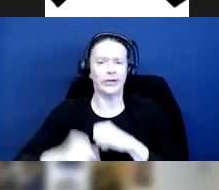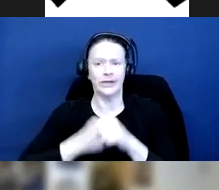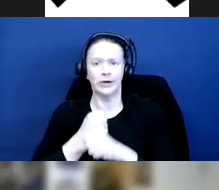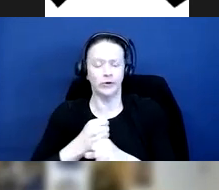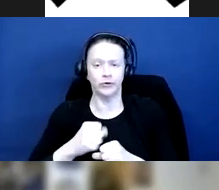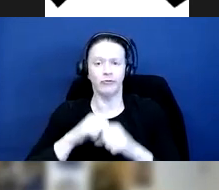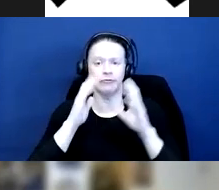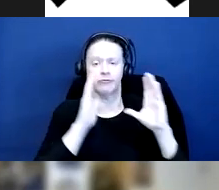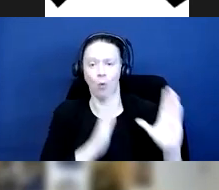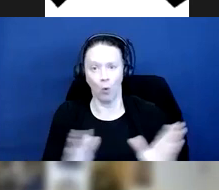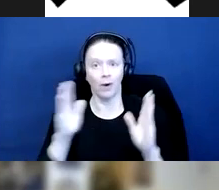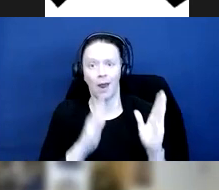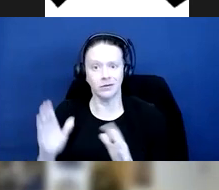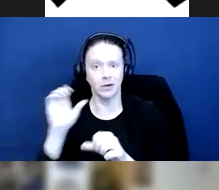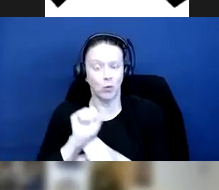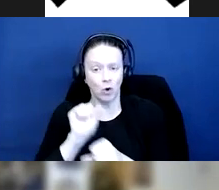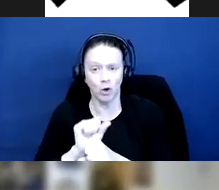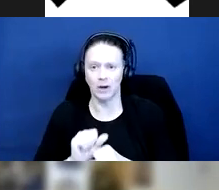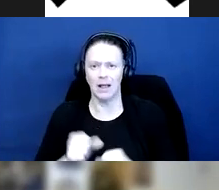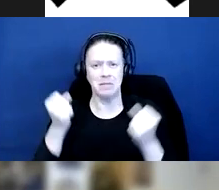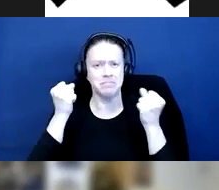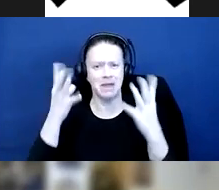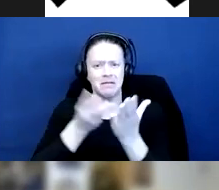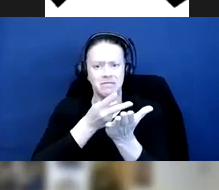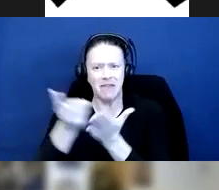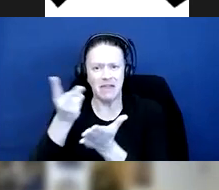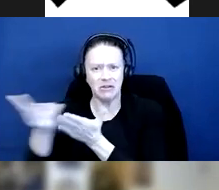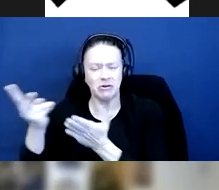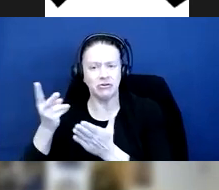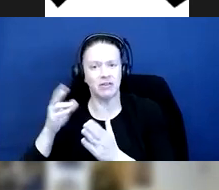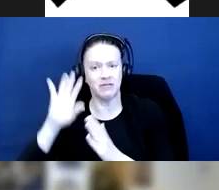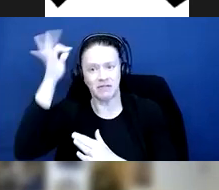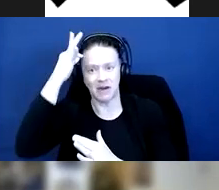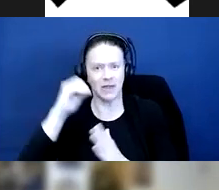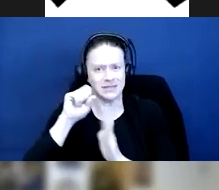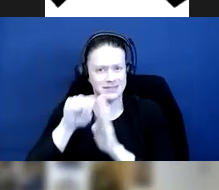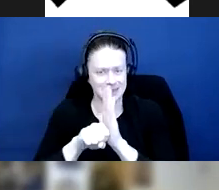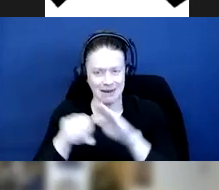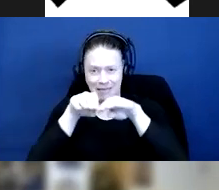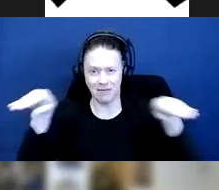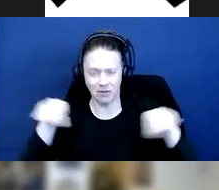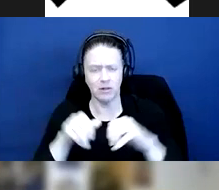Many failures at the federal level, and at the state level, lots of organizing,